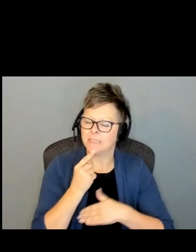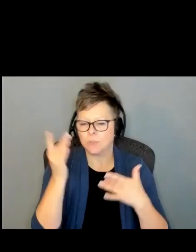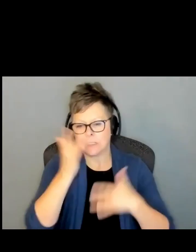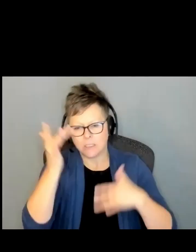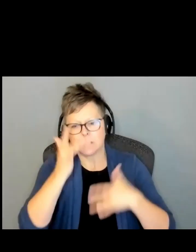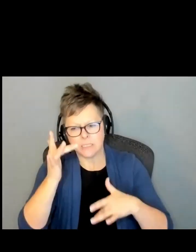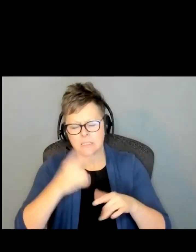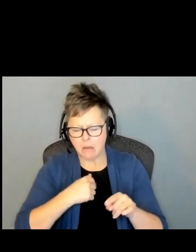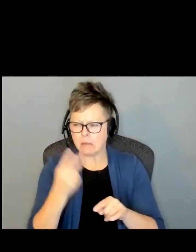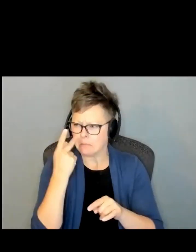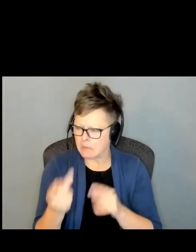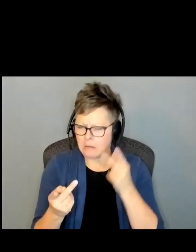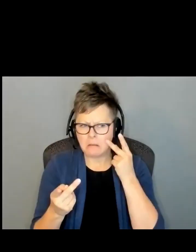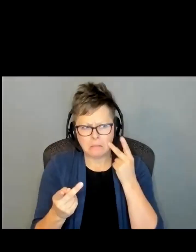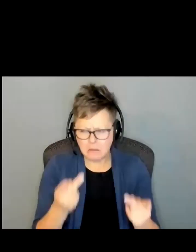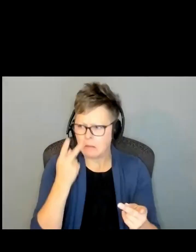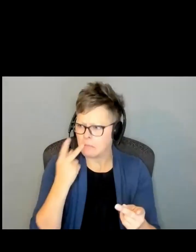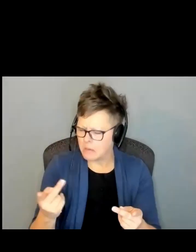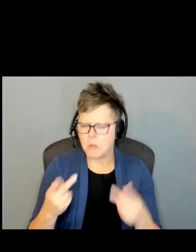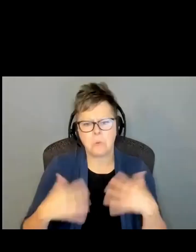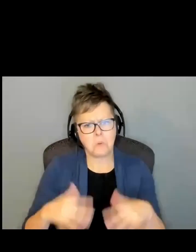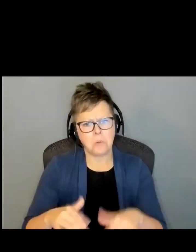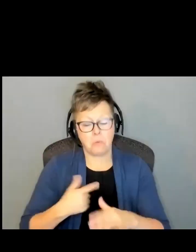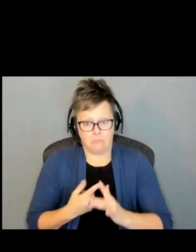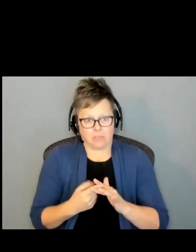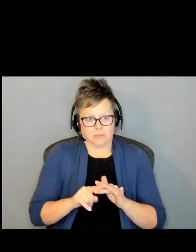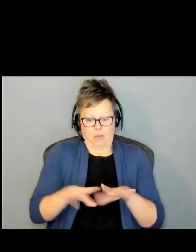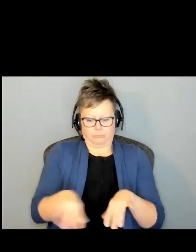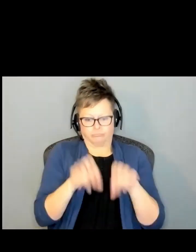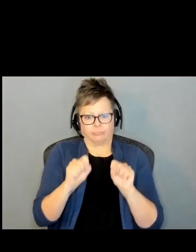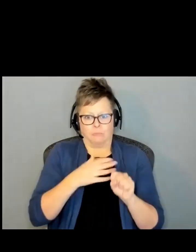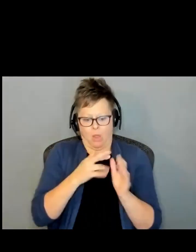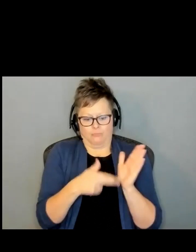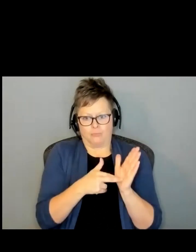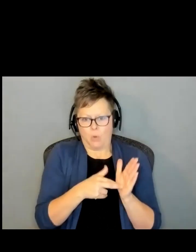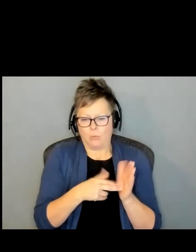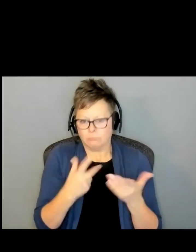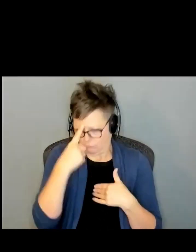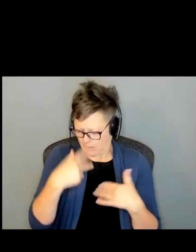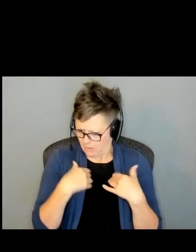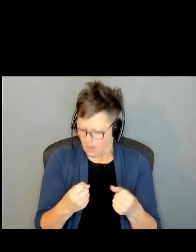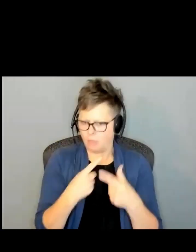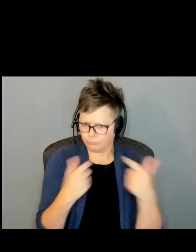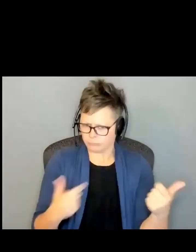across very early on when I started my role were mental health concerns and needs.